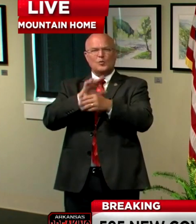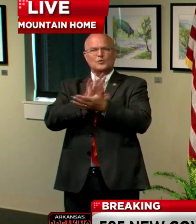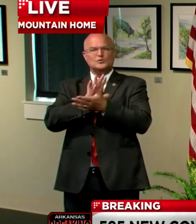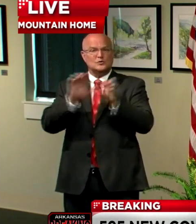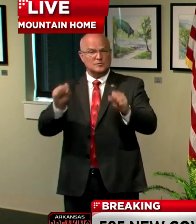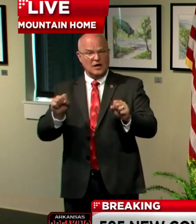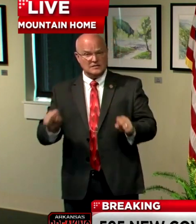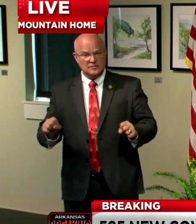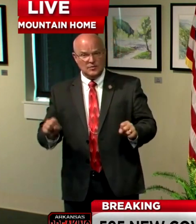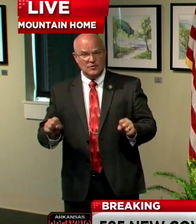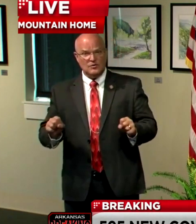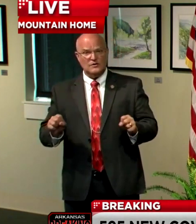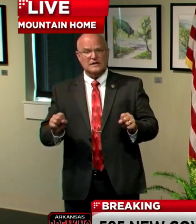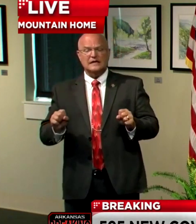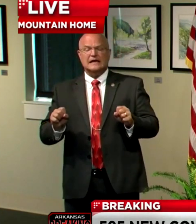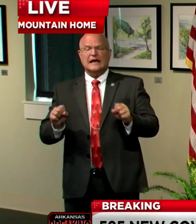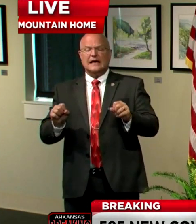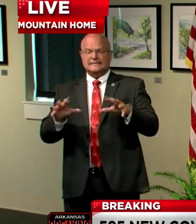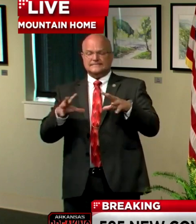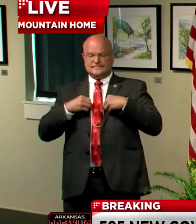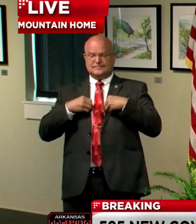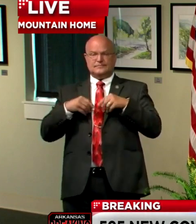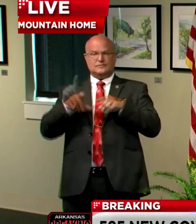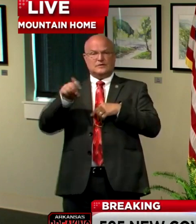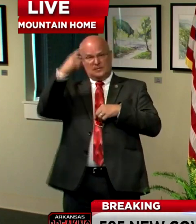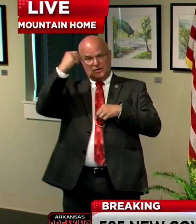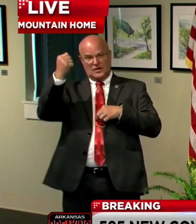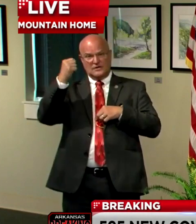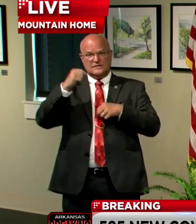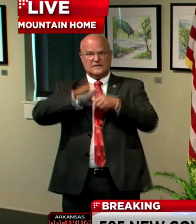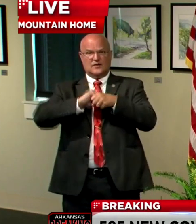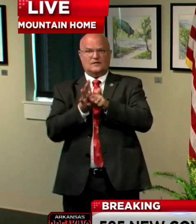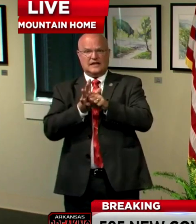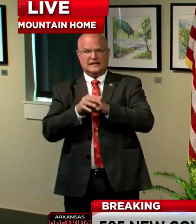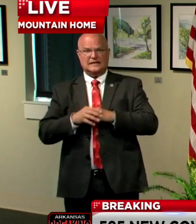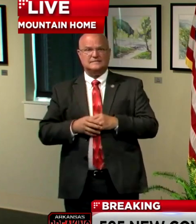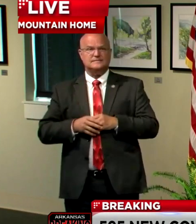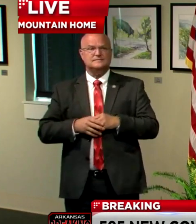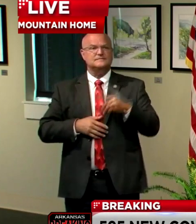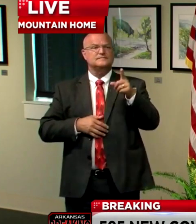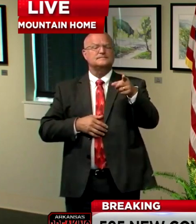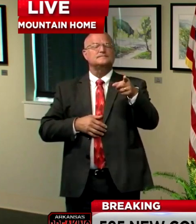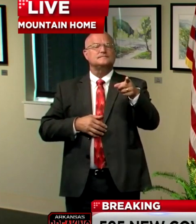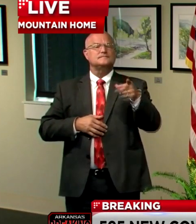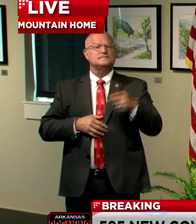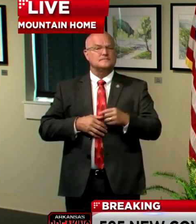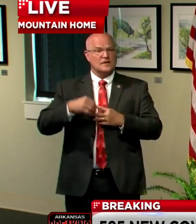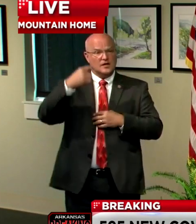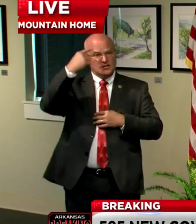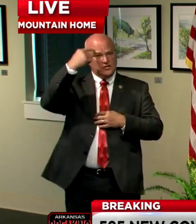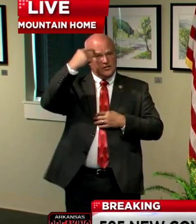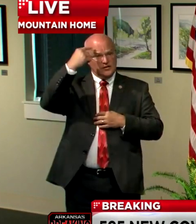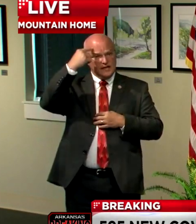THERE IS FLEXIBILITY THERE. THE STANDARD IS NORMAL SCHOOL